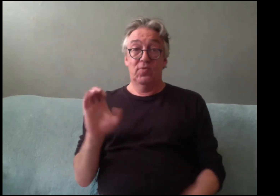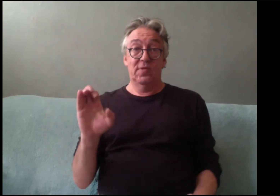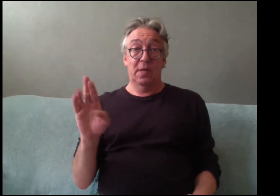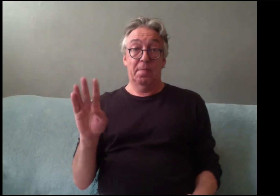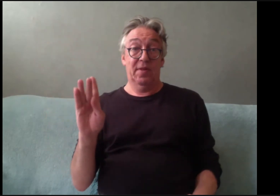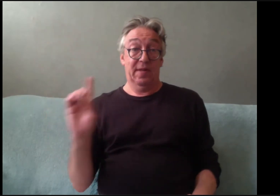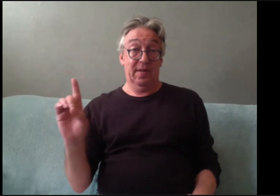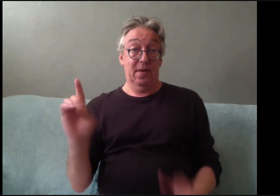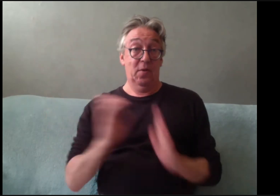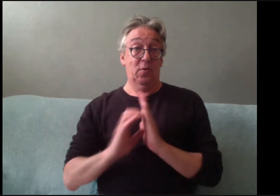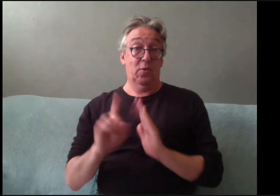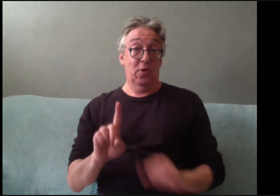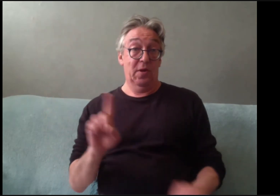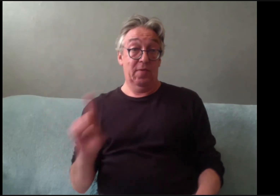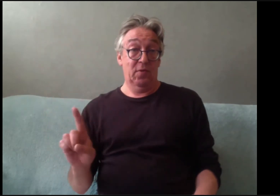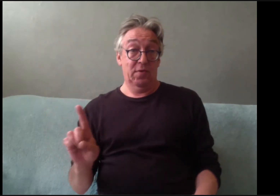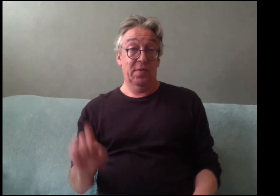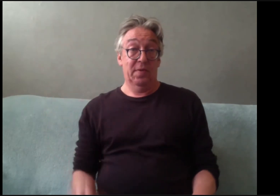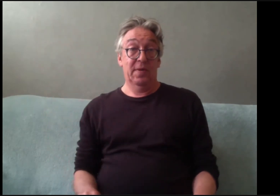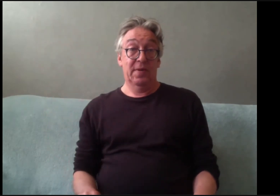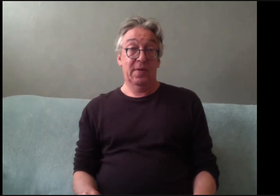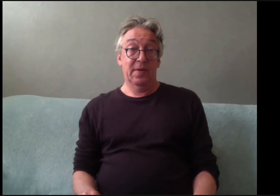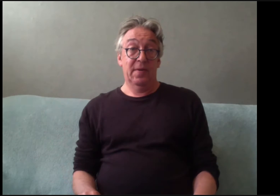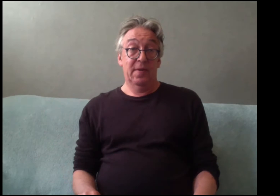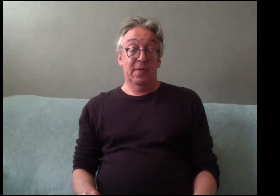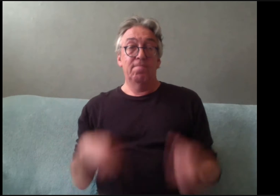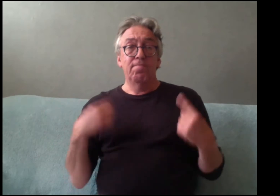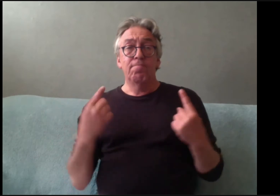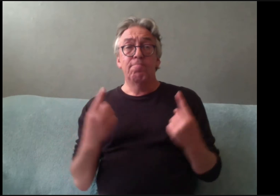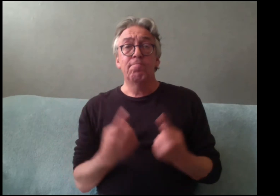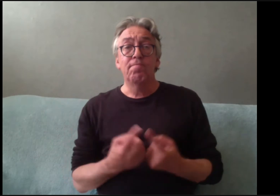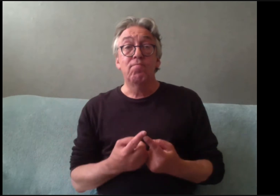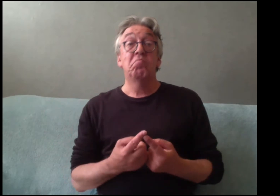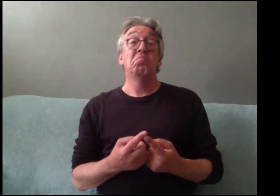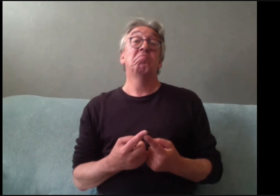and public authorities in the form of press releases, newspaper articles,